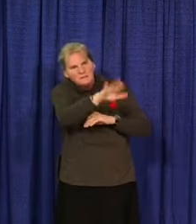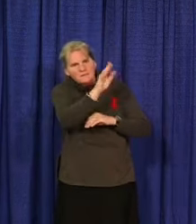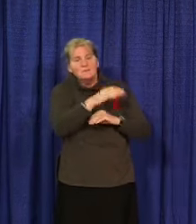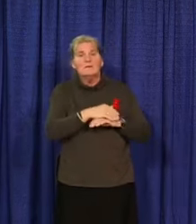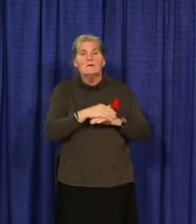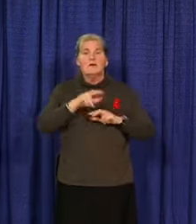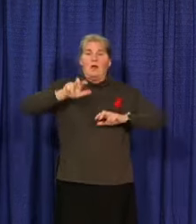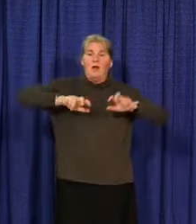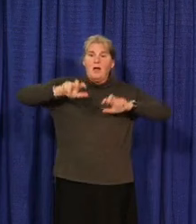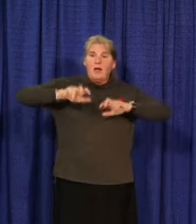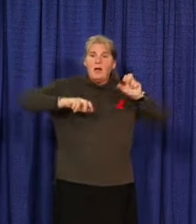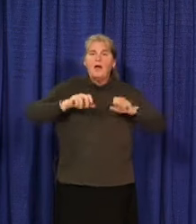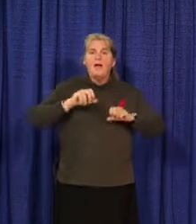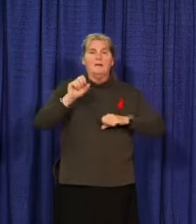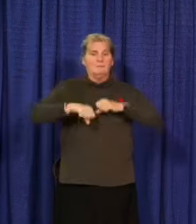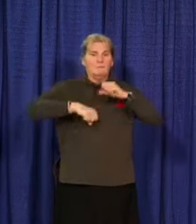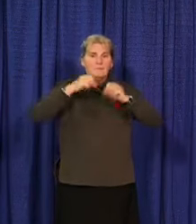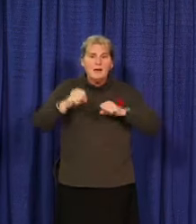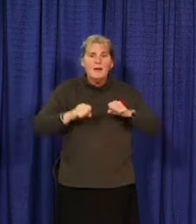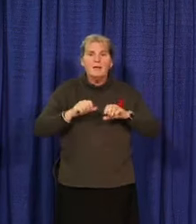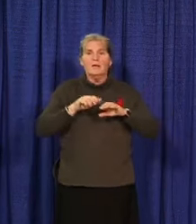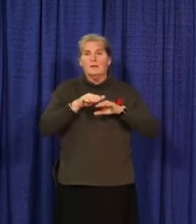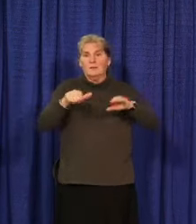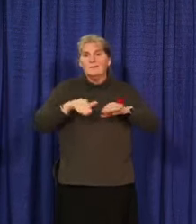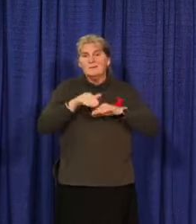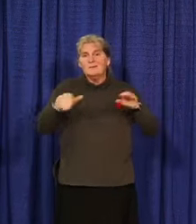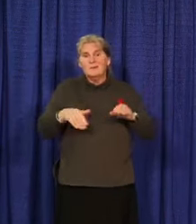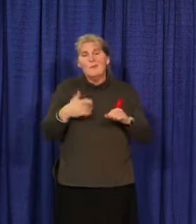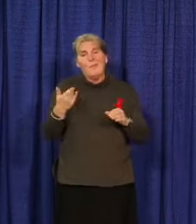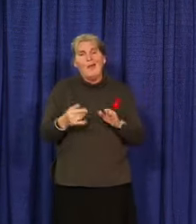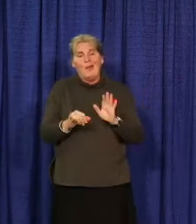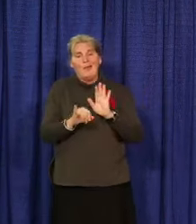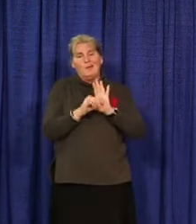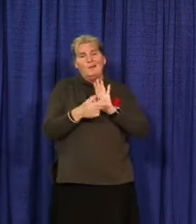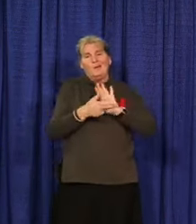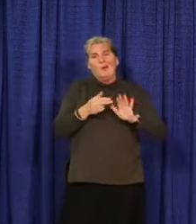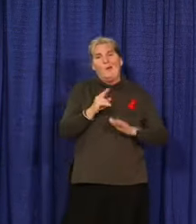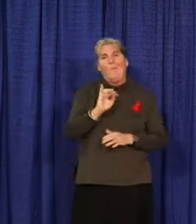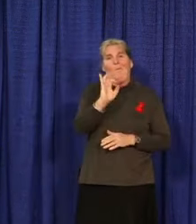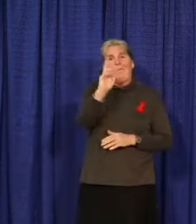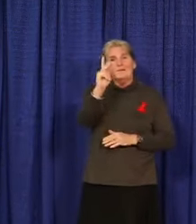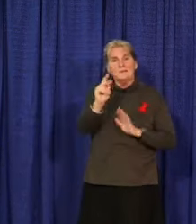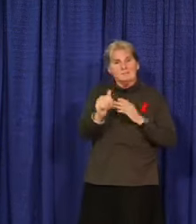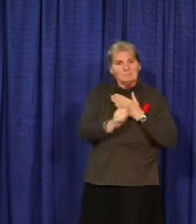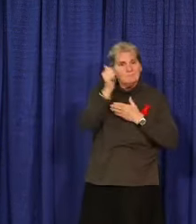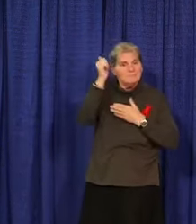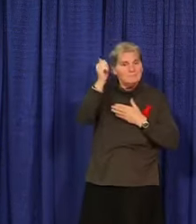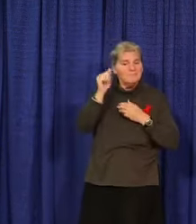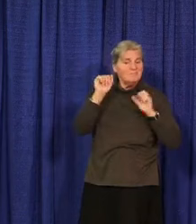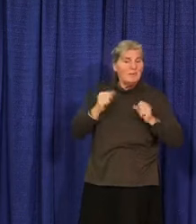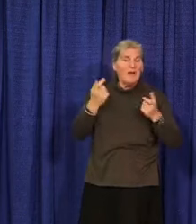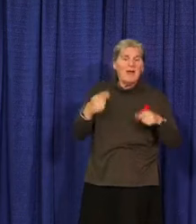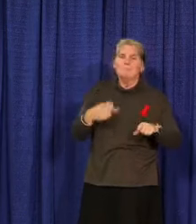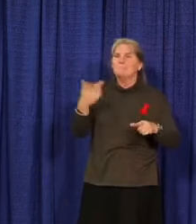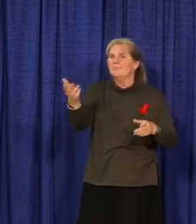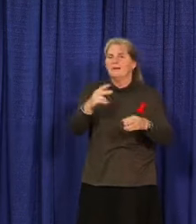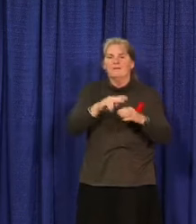Whenever we go for a hike, a bike ride, or a swim, we are incurring the risk of something unexpected happening.